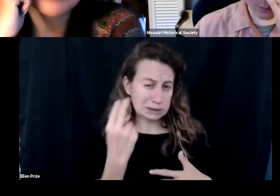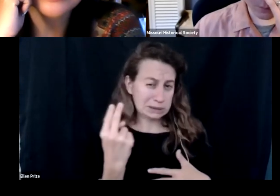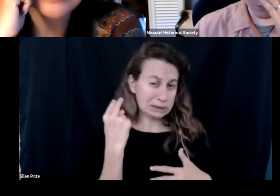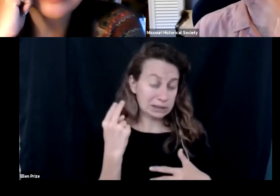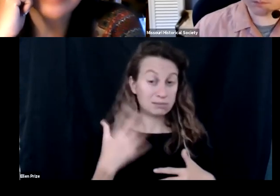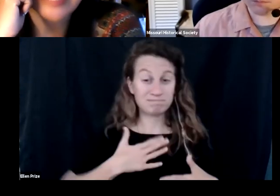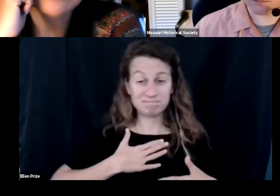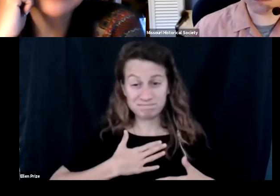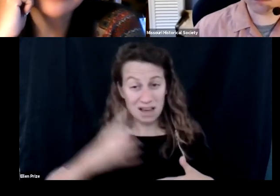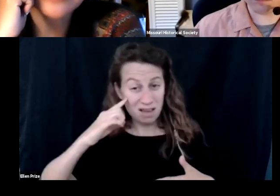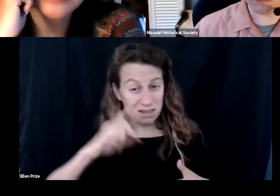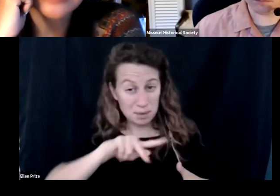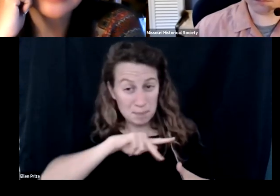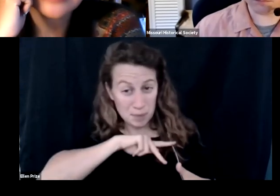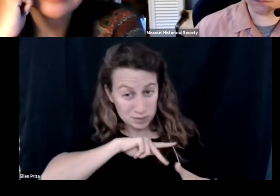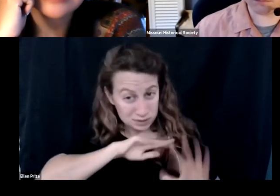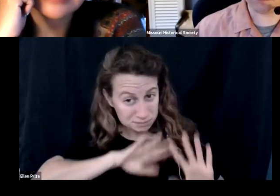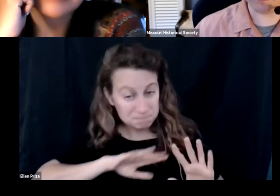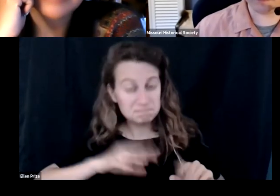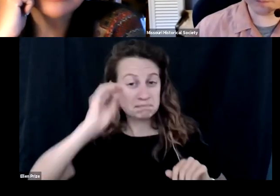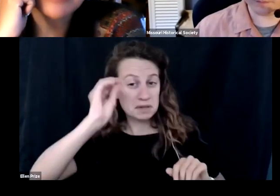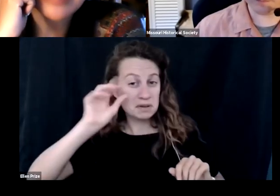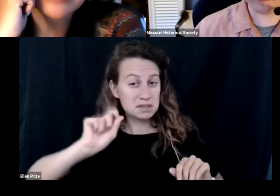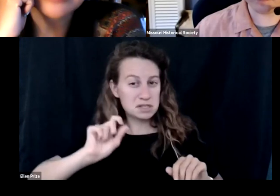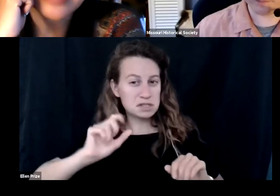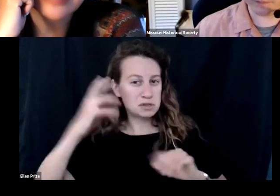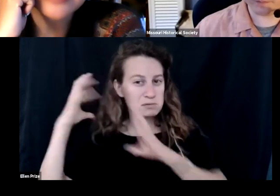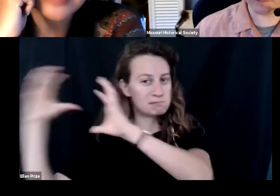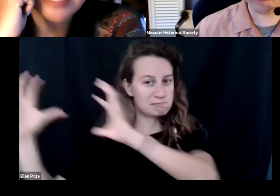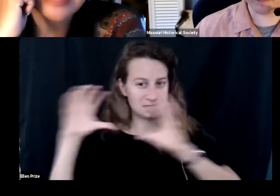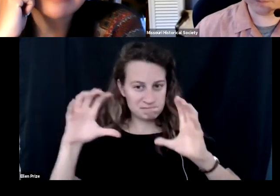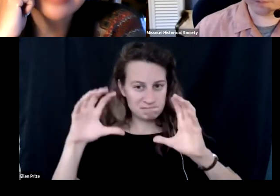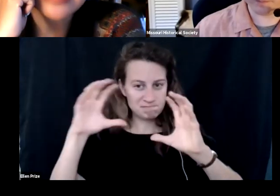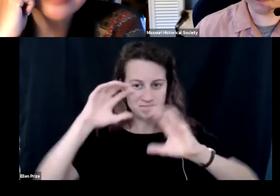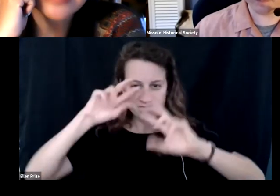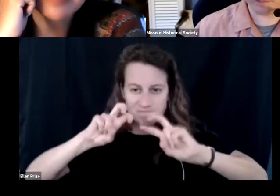Japan for five years. When I was a young adult, and I purposely